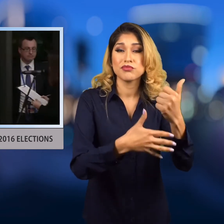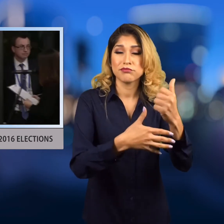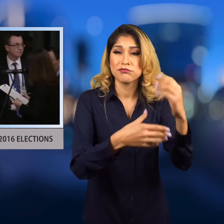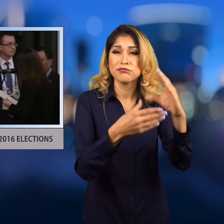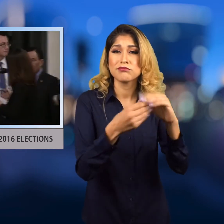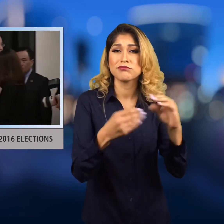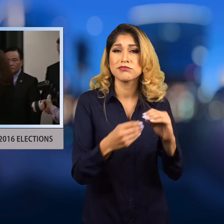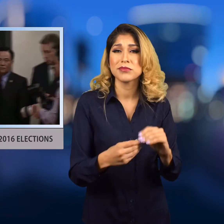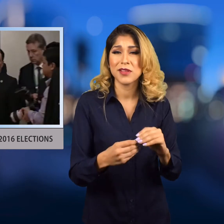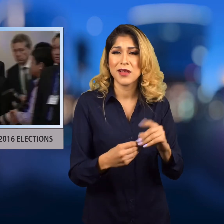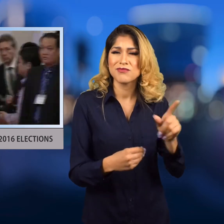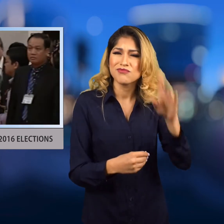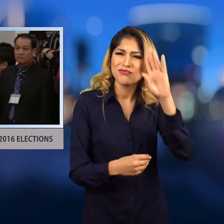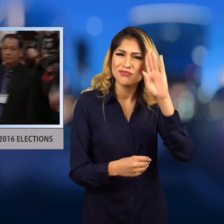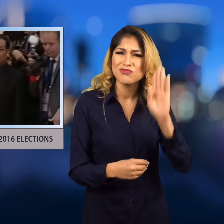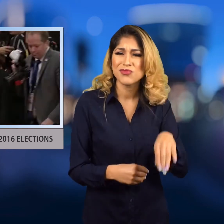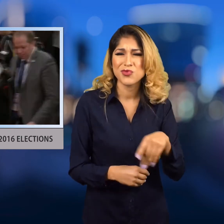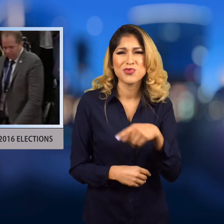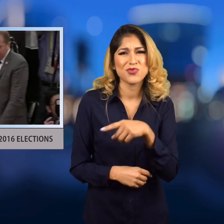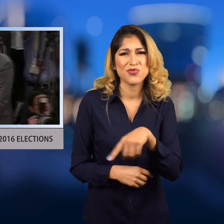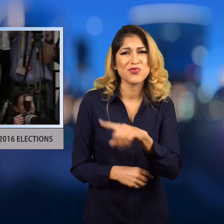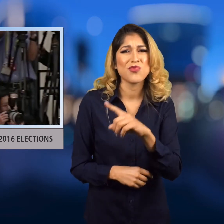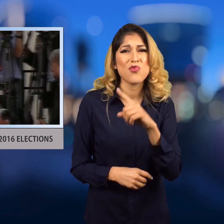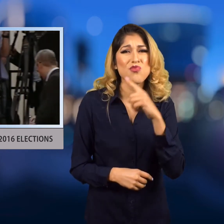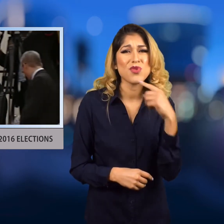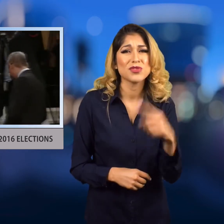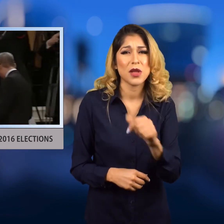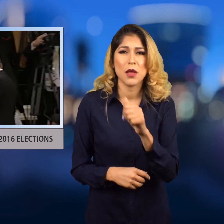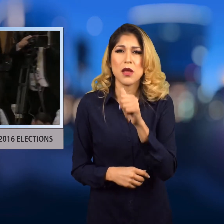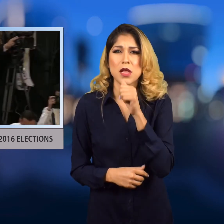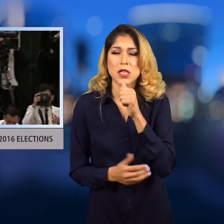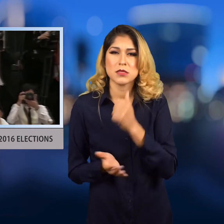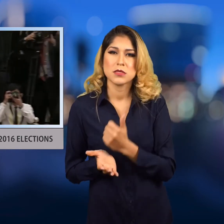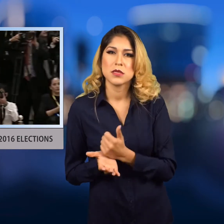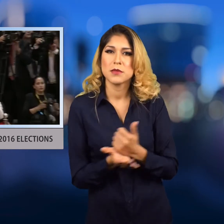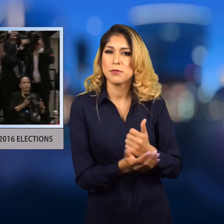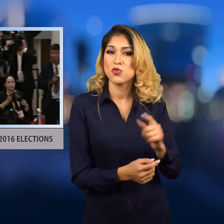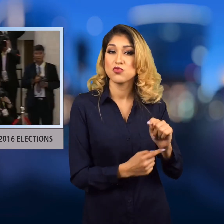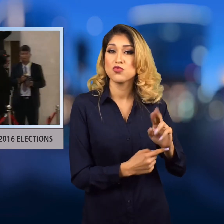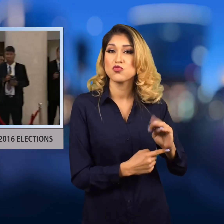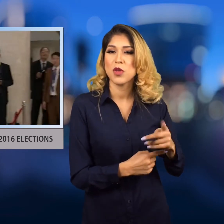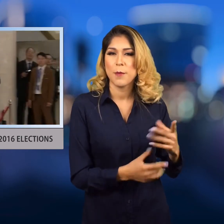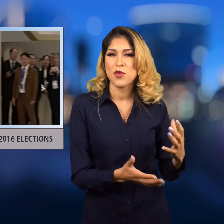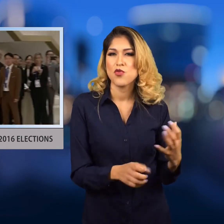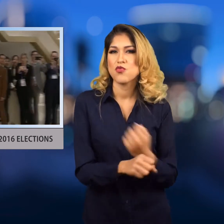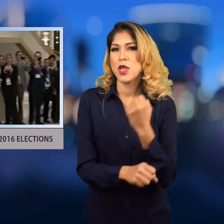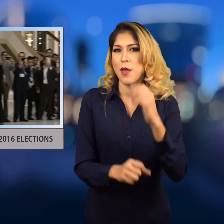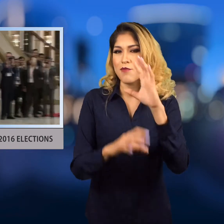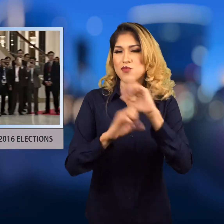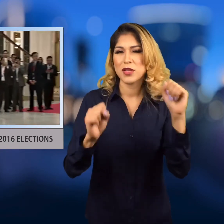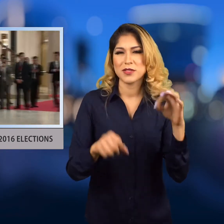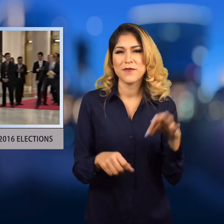confidence that Russia tried to help Trump win the race.